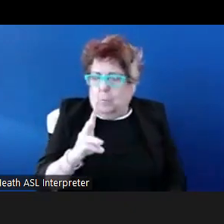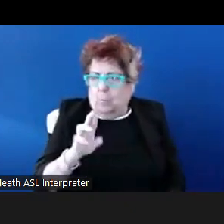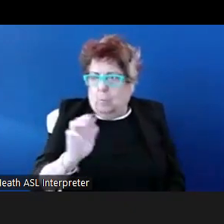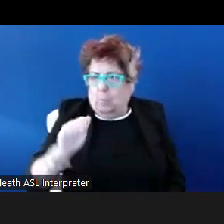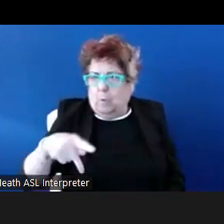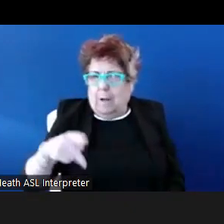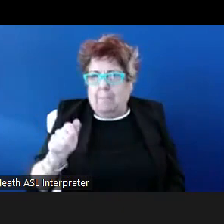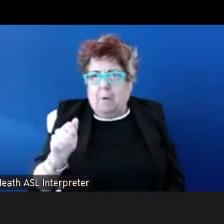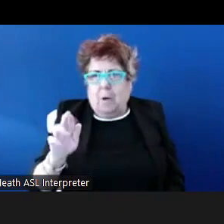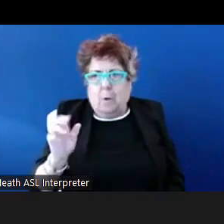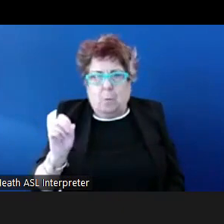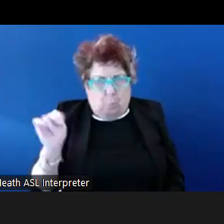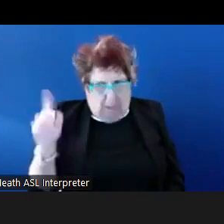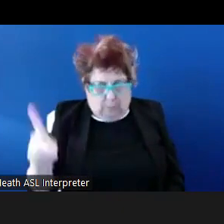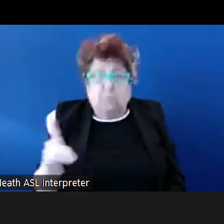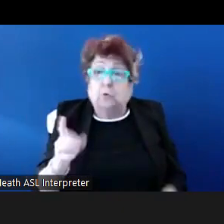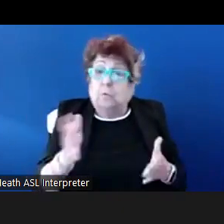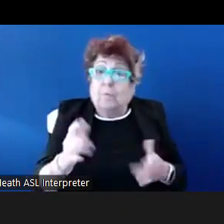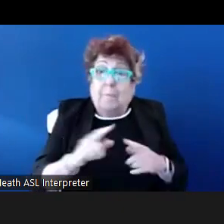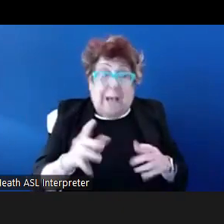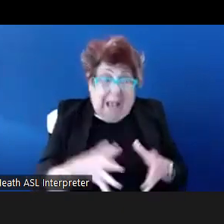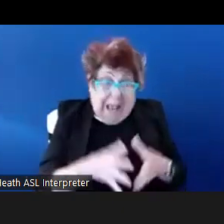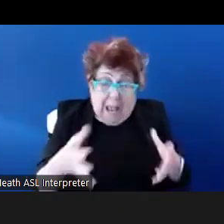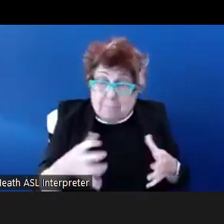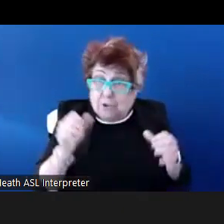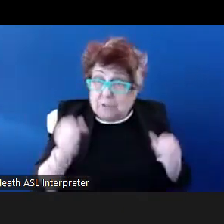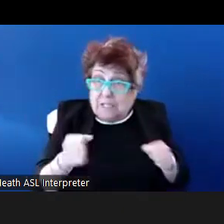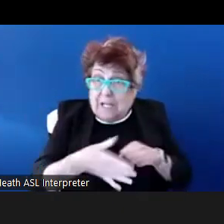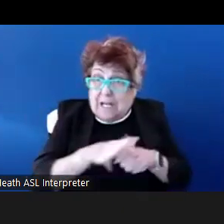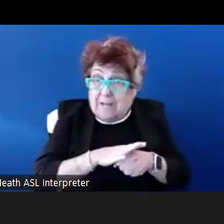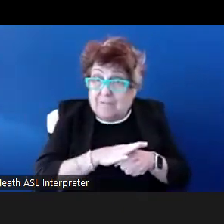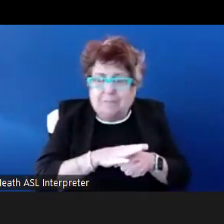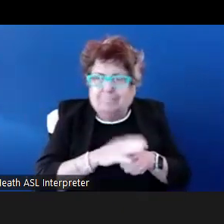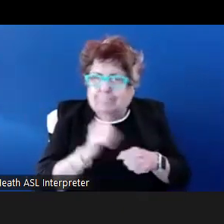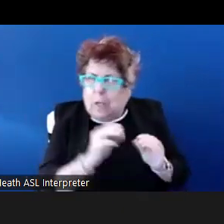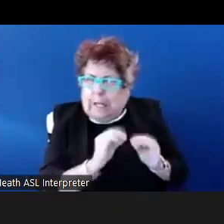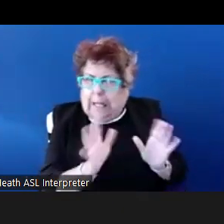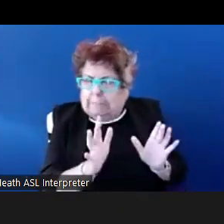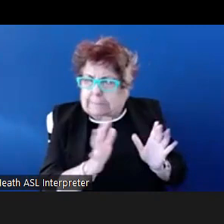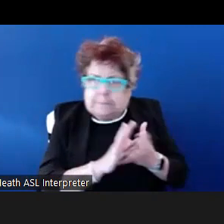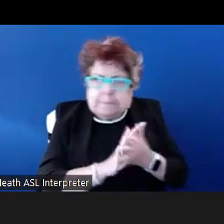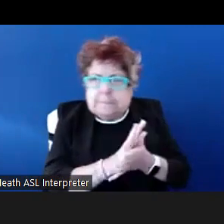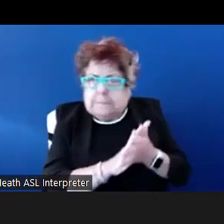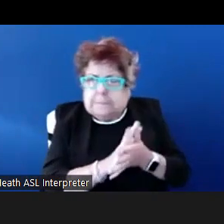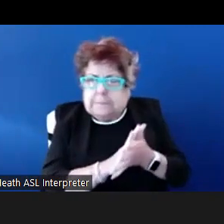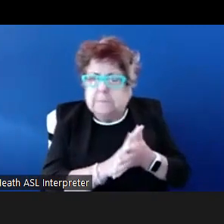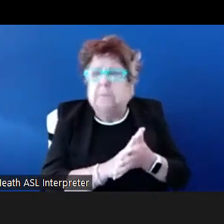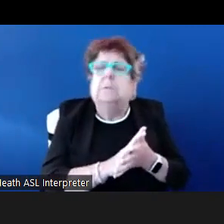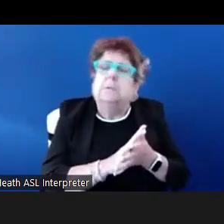But the degree to which Medicaid can cover those services has not always been clear. I think through the leadership